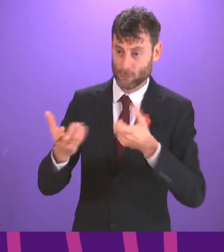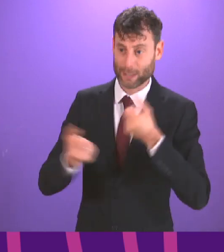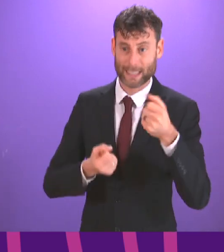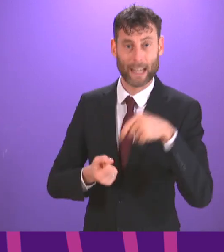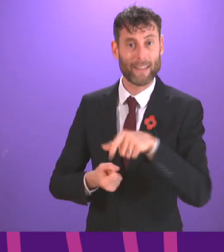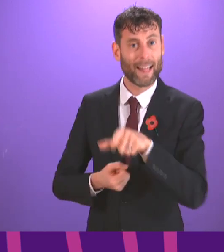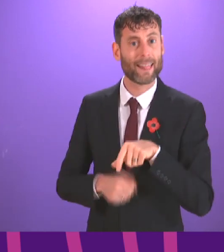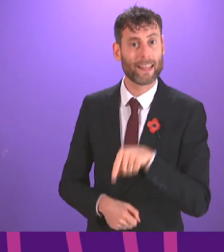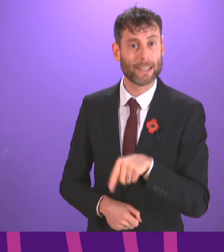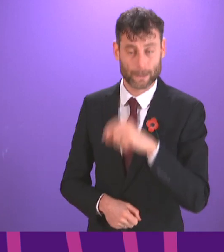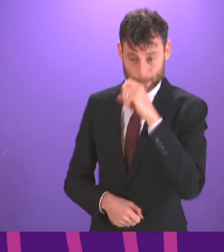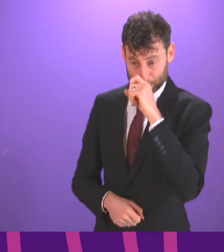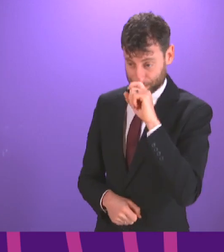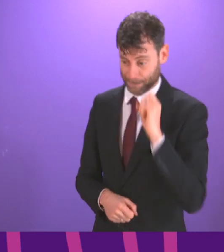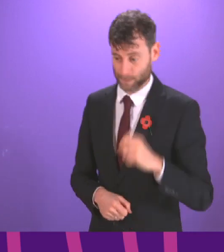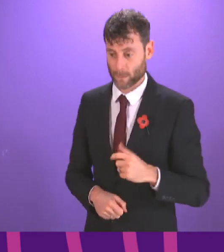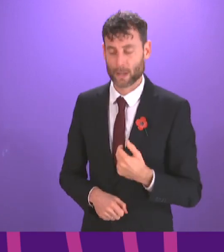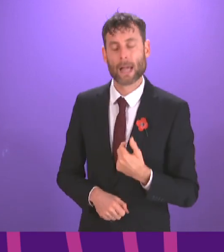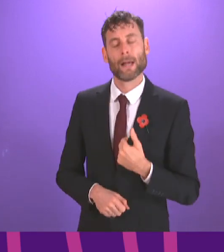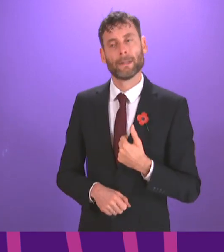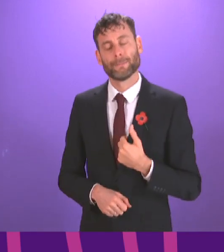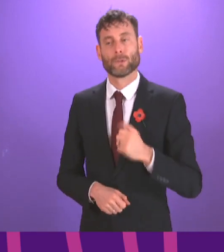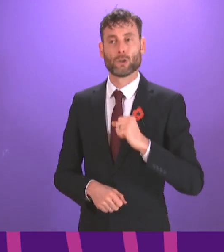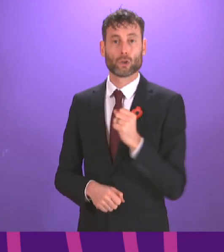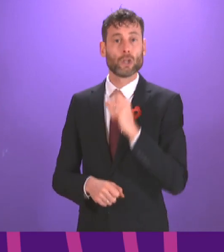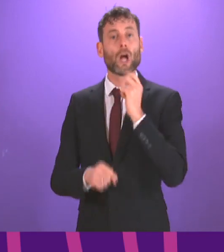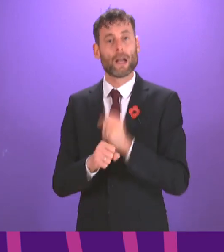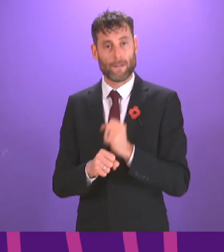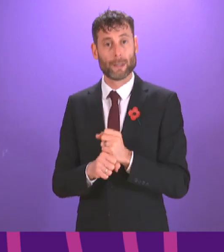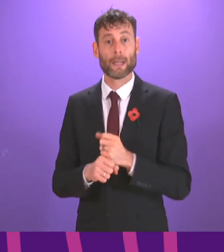More substantively, I could equally frame this as the Scottish Government listening